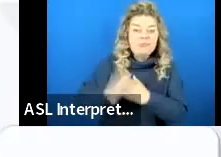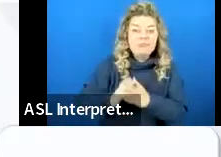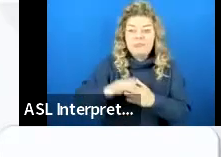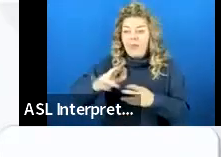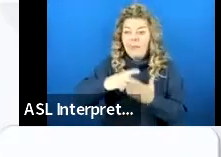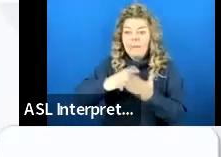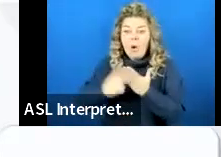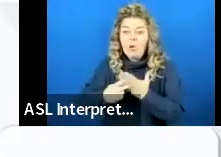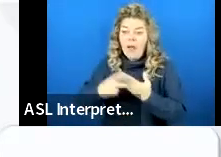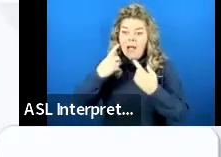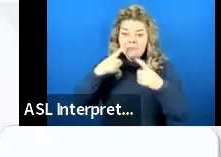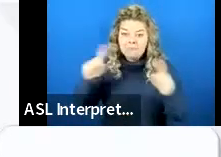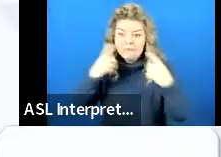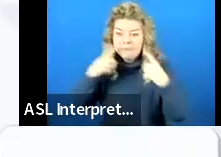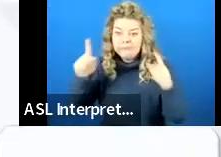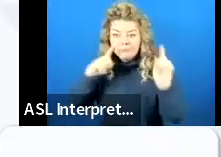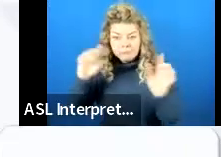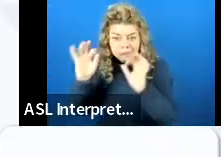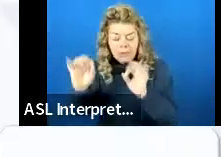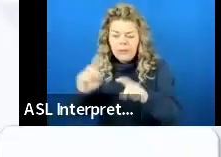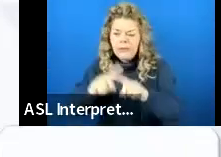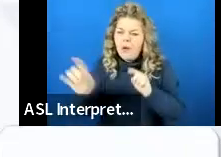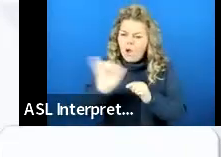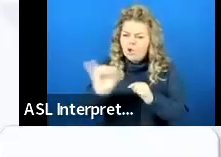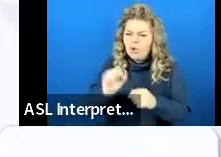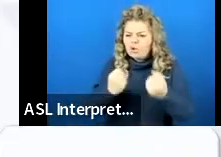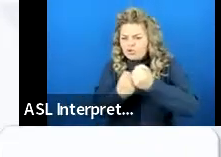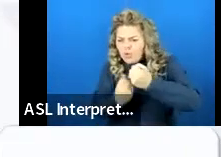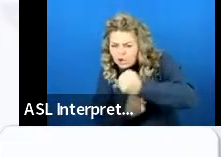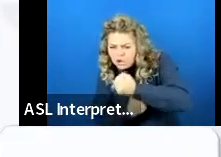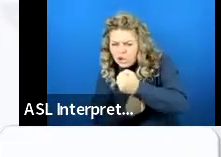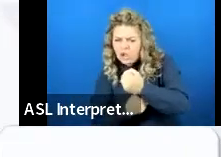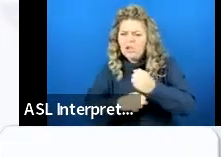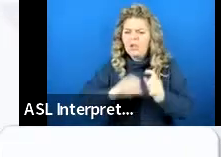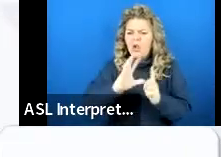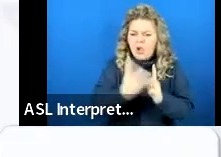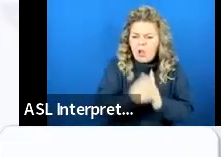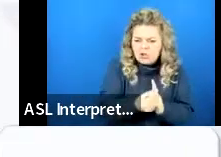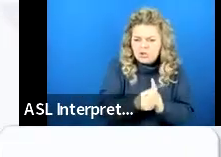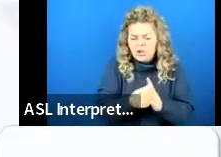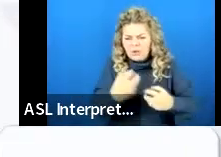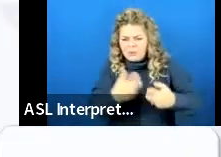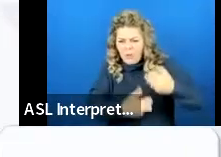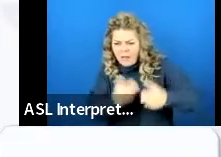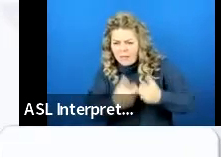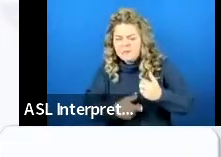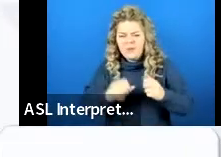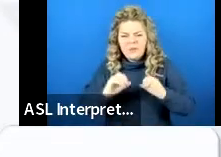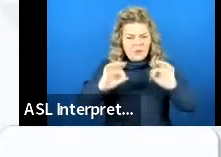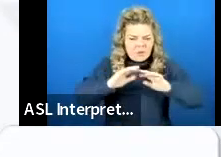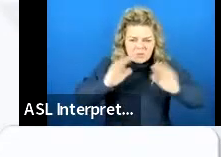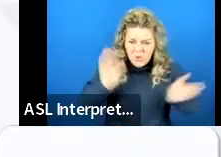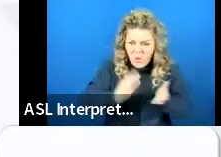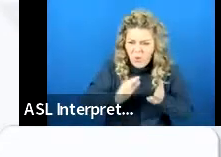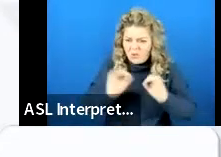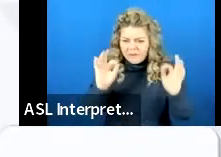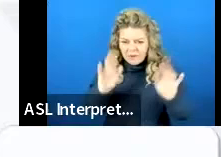but address structural and cultural factors that underlie the lack of faculty diversity in higher education.